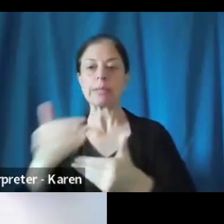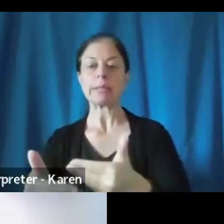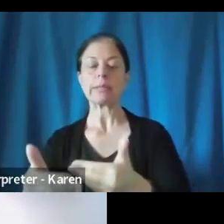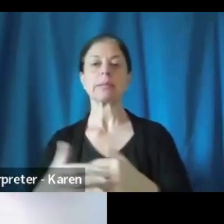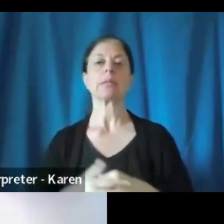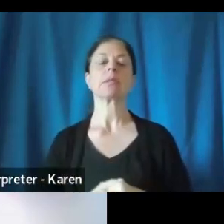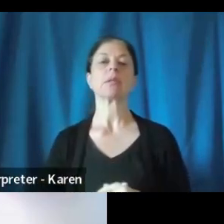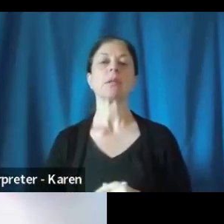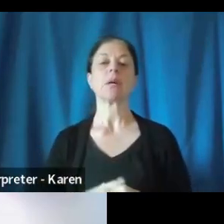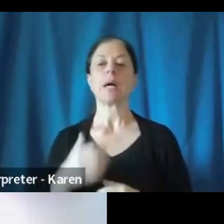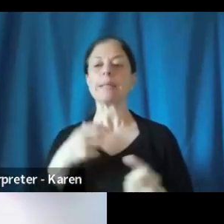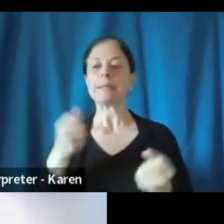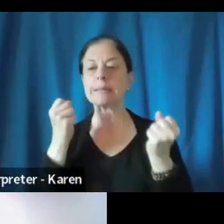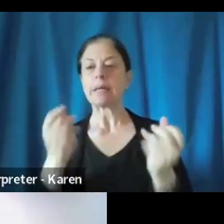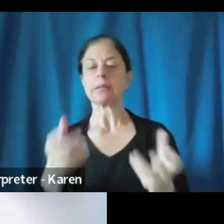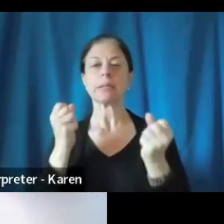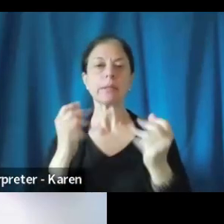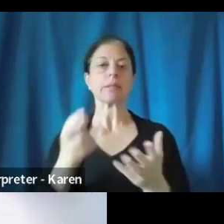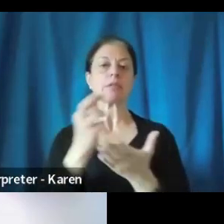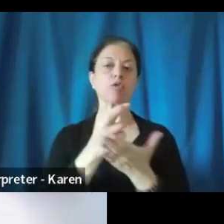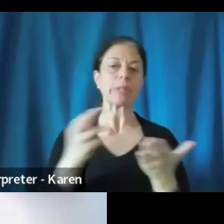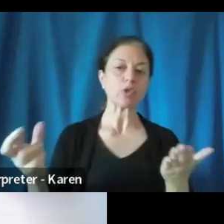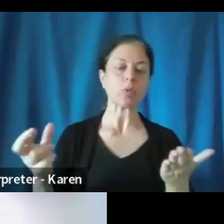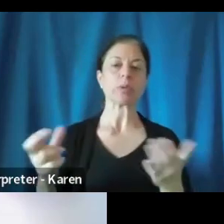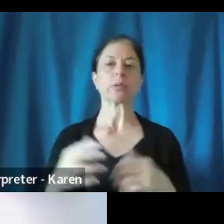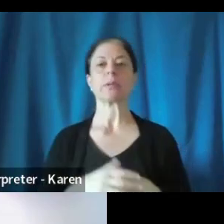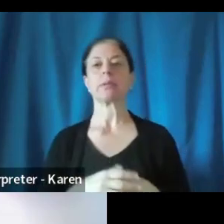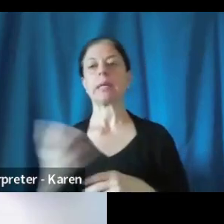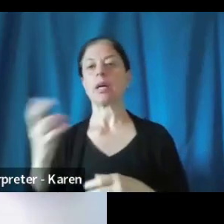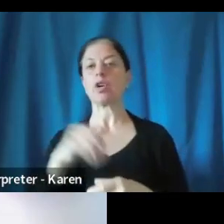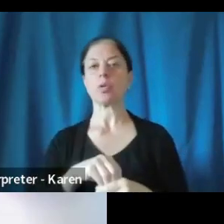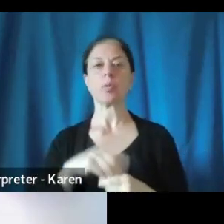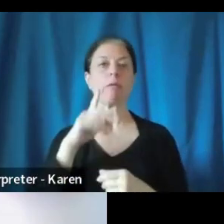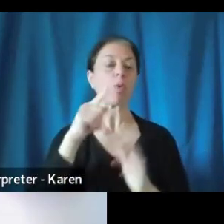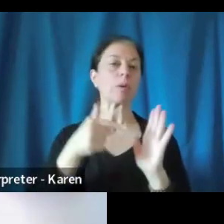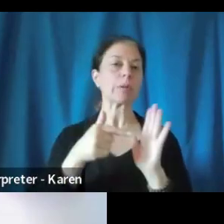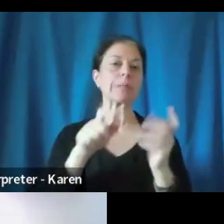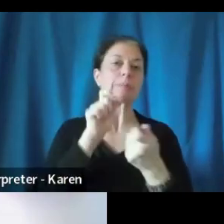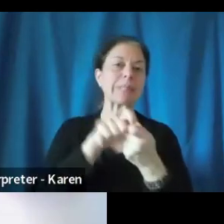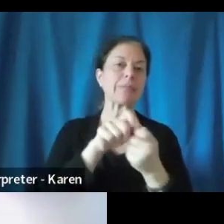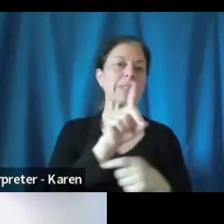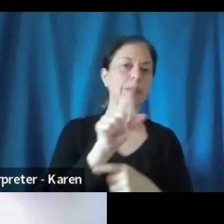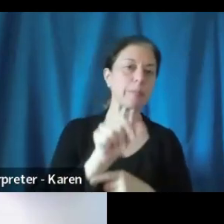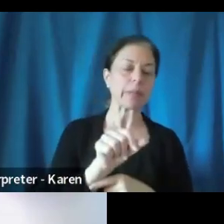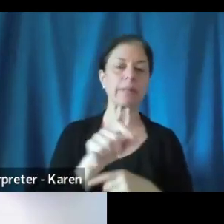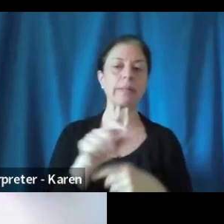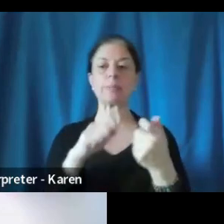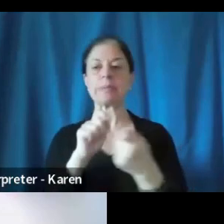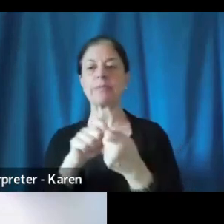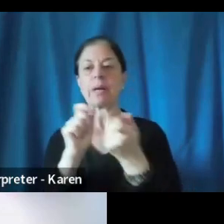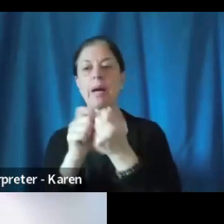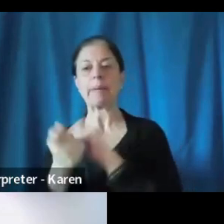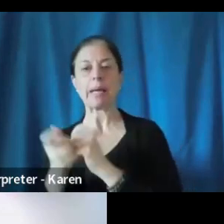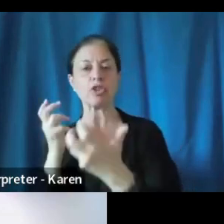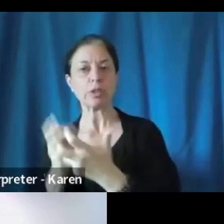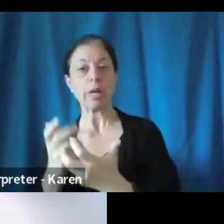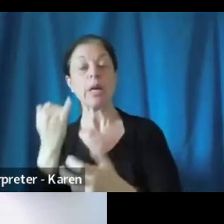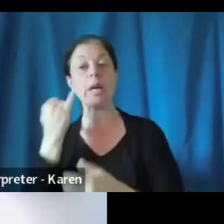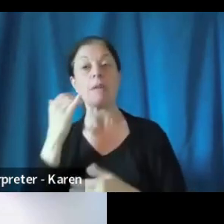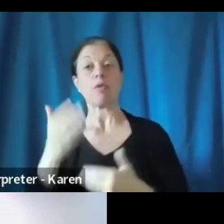the federal government, all about the accommodation process. So it has tons and tons and tons of resources, including for specific disabilities,